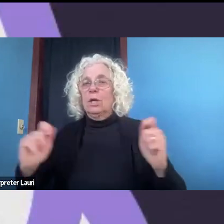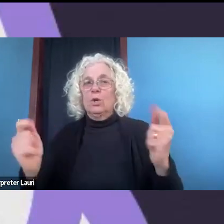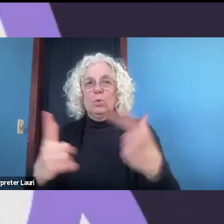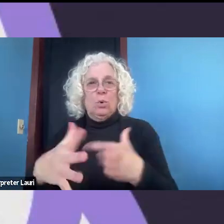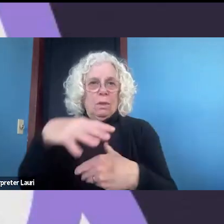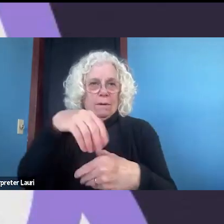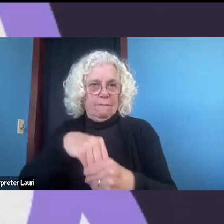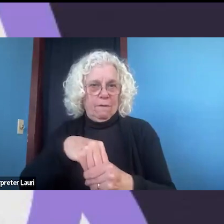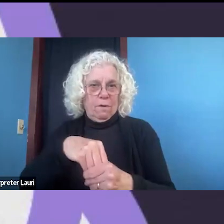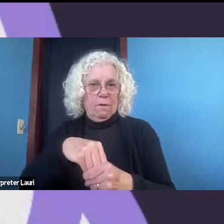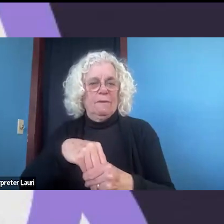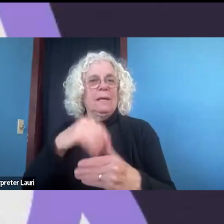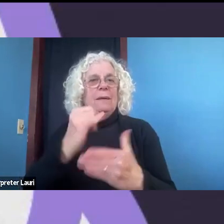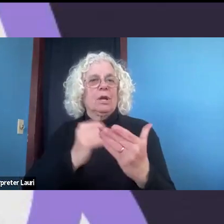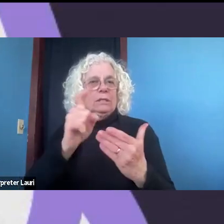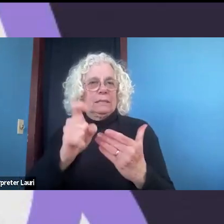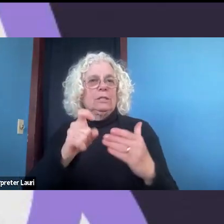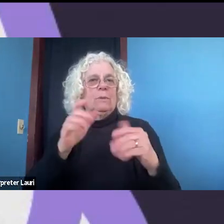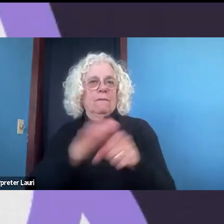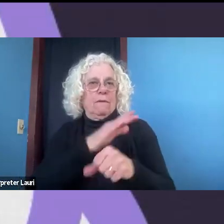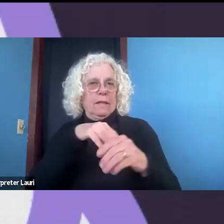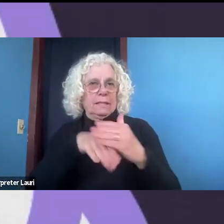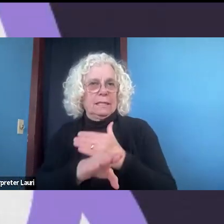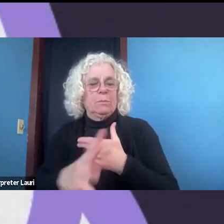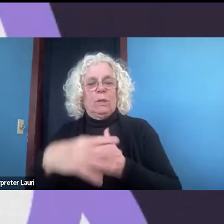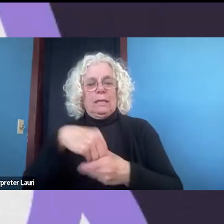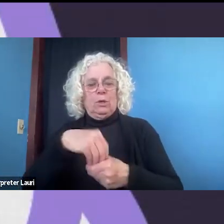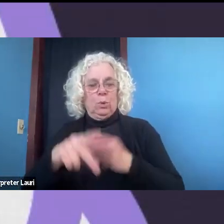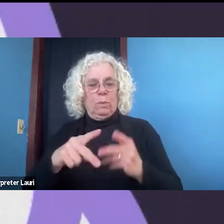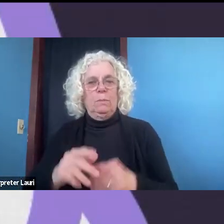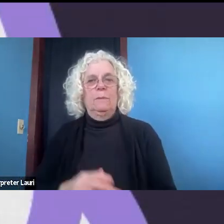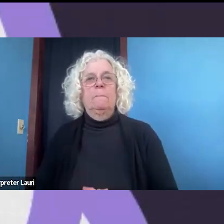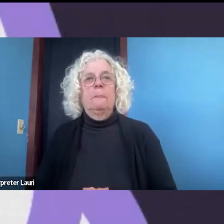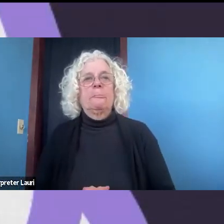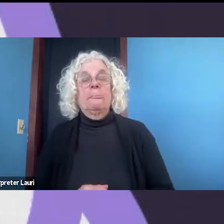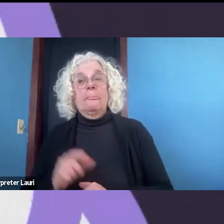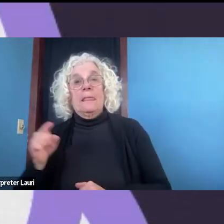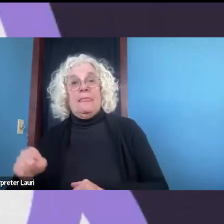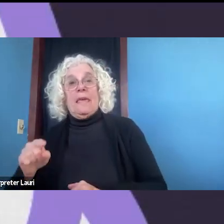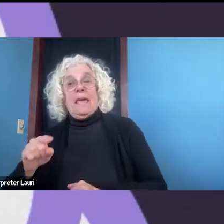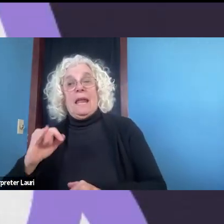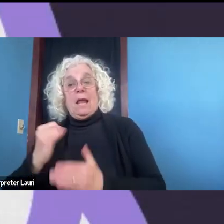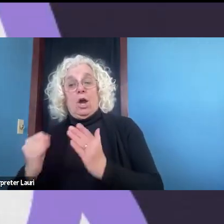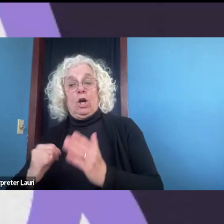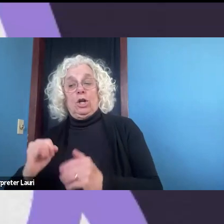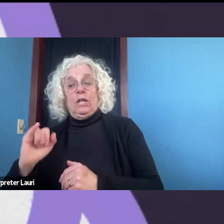that the arts are accessible and inclusive. Tools like the Art Impact Explorer expanded to bring clarification